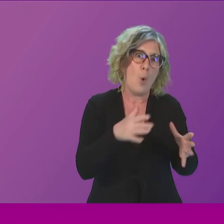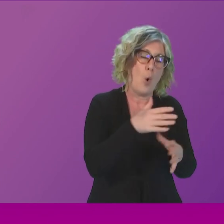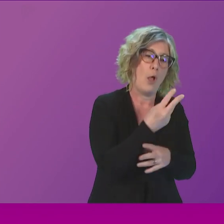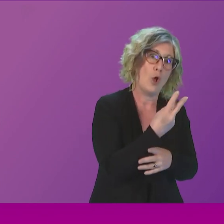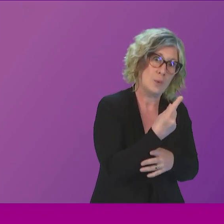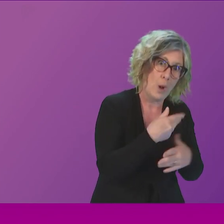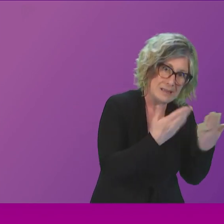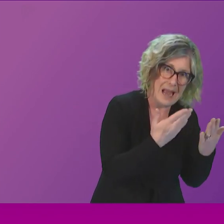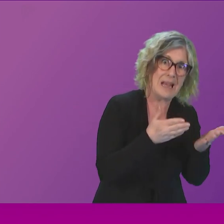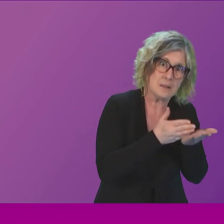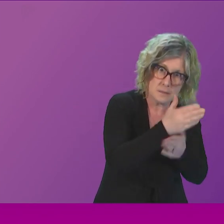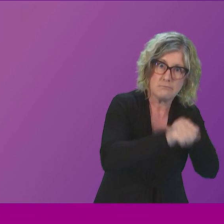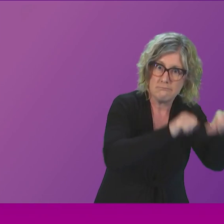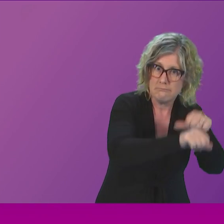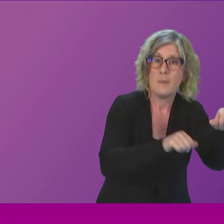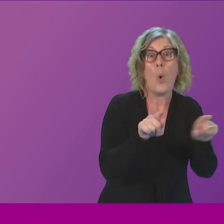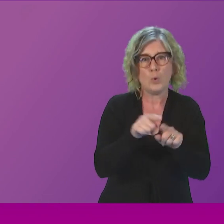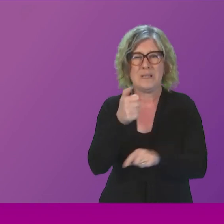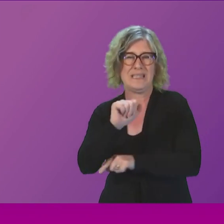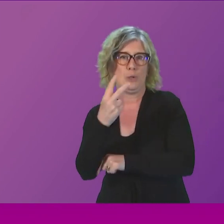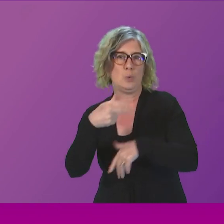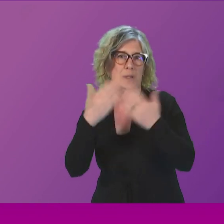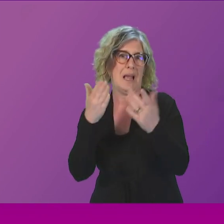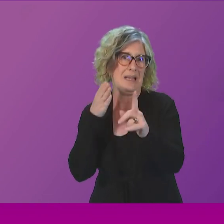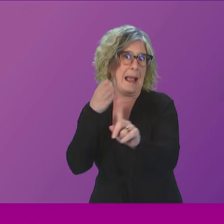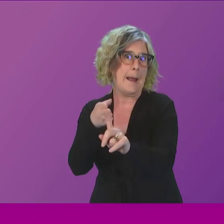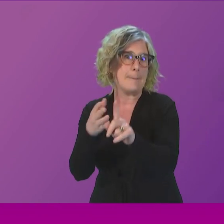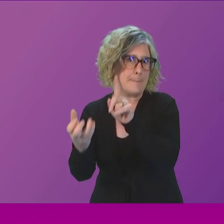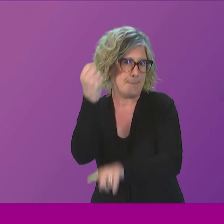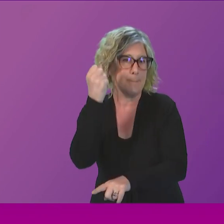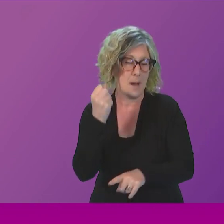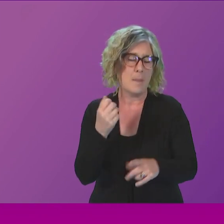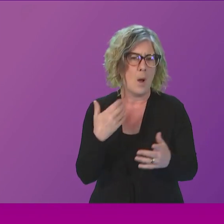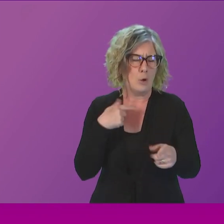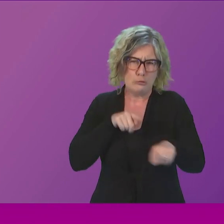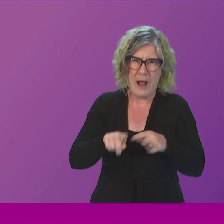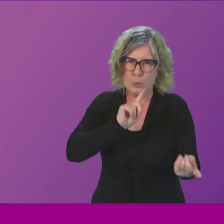We are taking a range of actions, because cancer treatment and the recovery of those